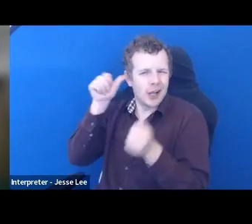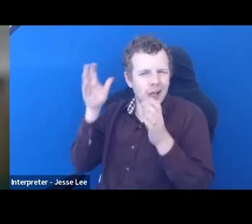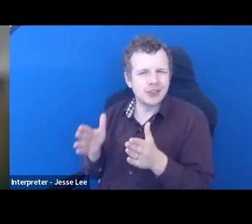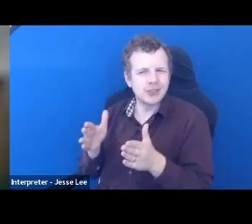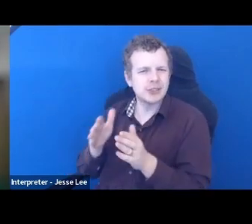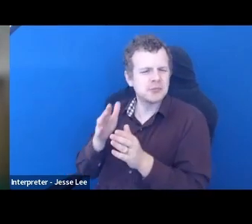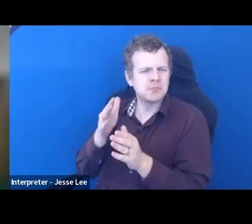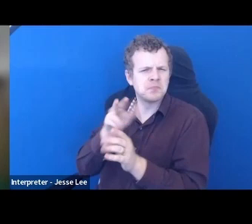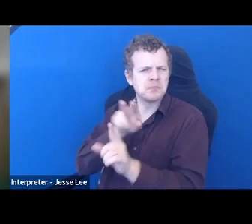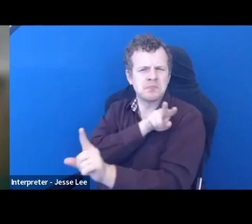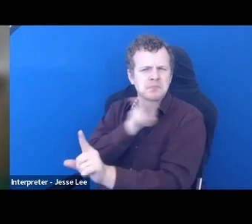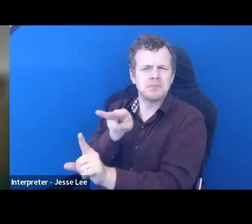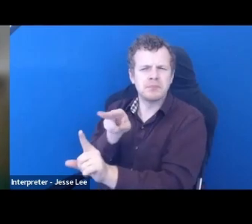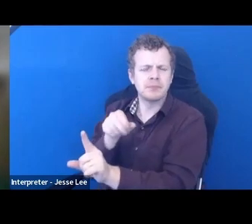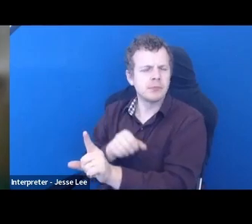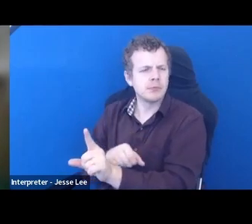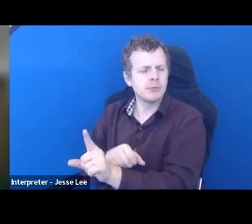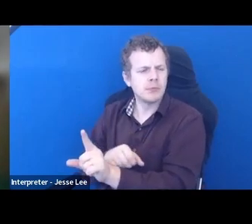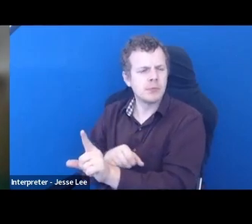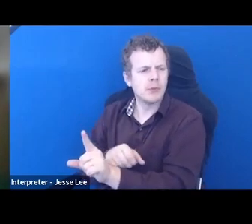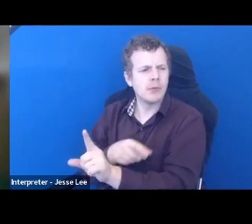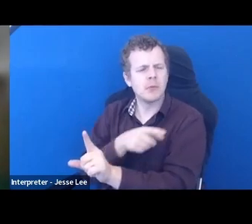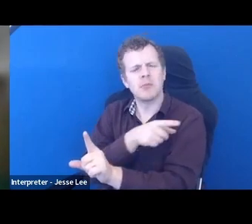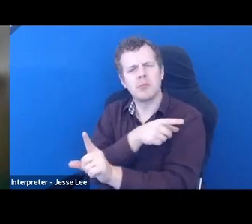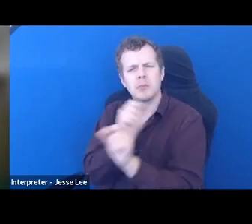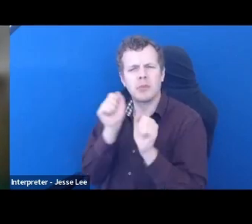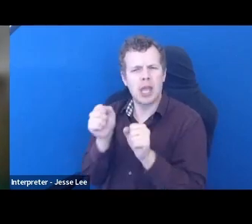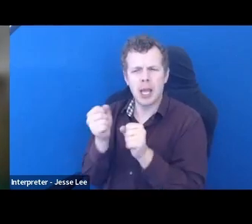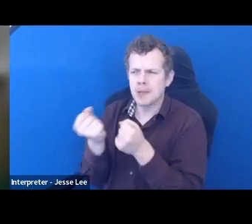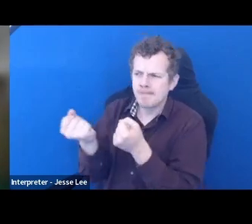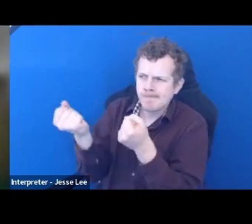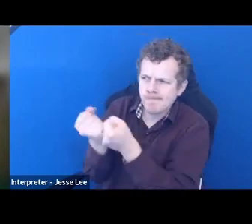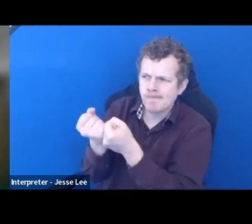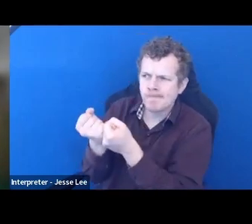on how they were able to support the parents decision-making process.